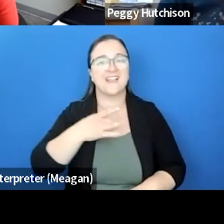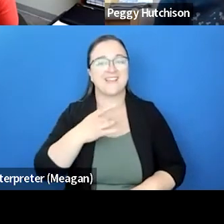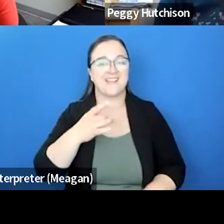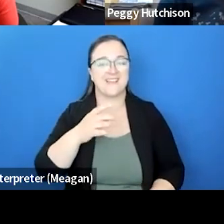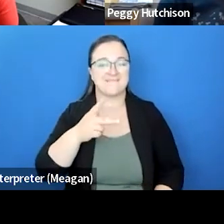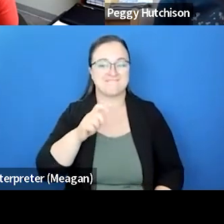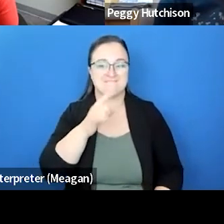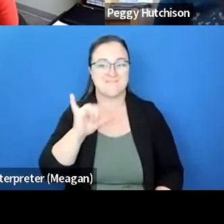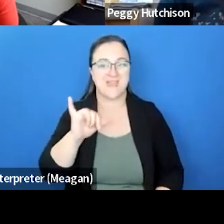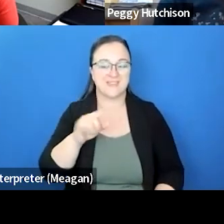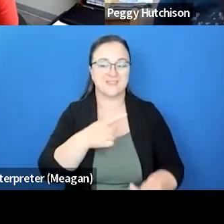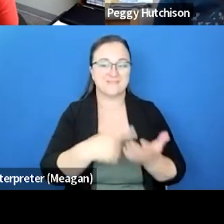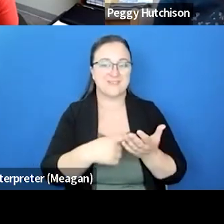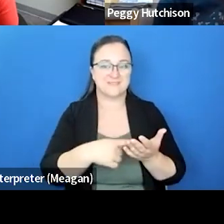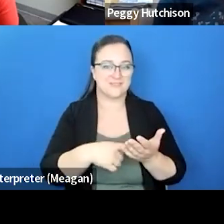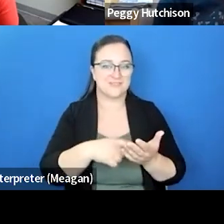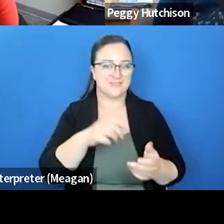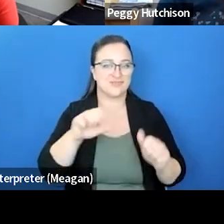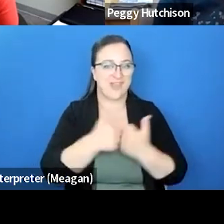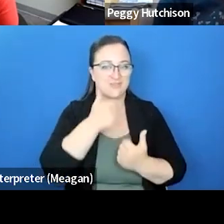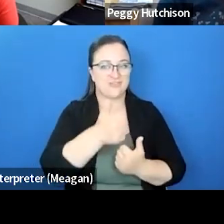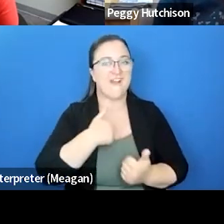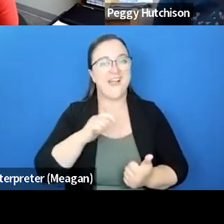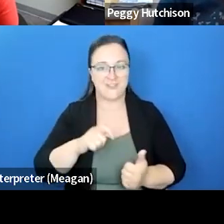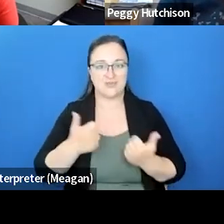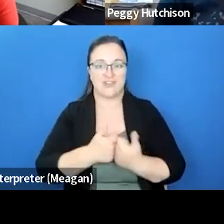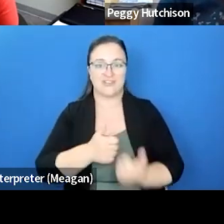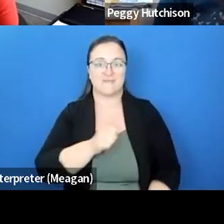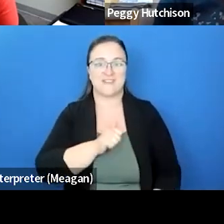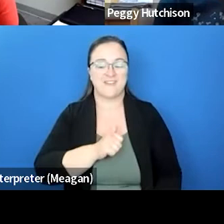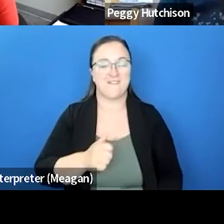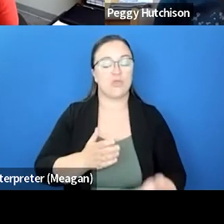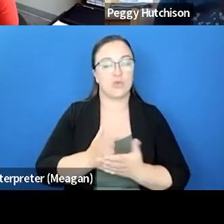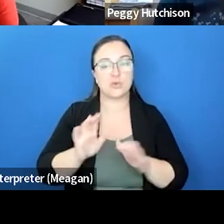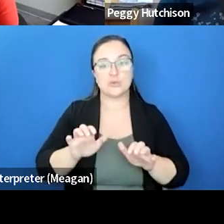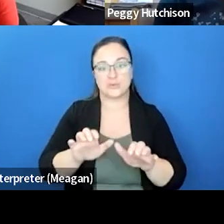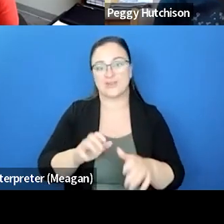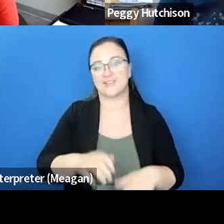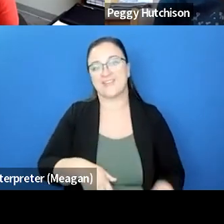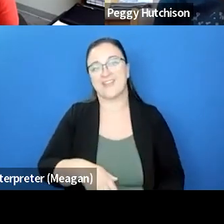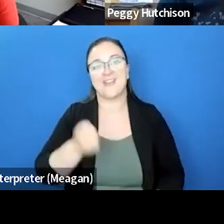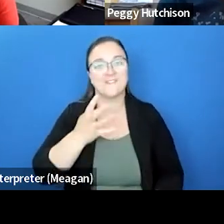I have to challenge myself to remember, oh yeah, doing a couple minutes of deep breathing